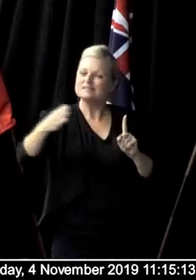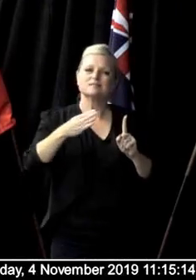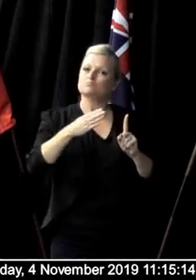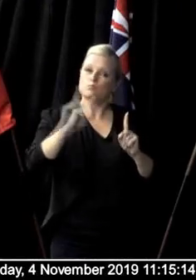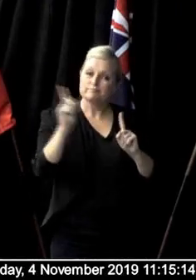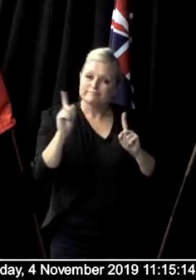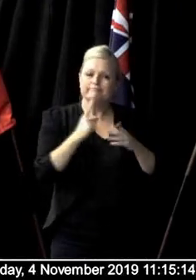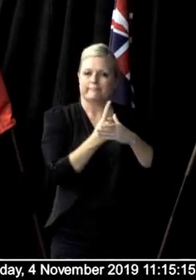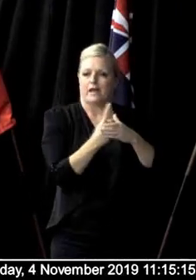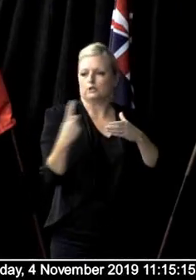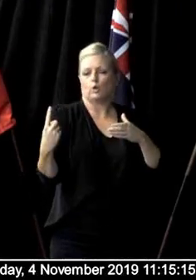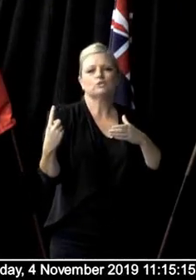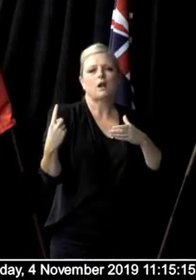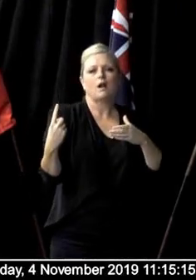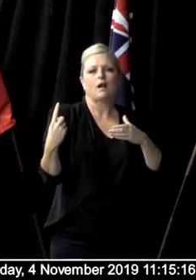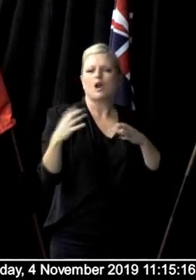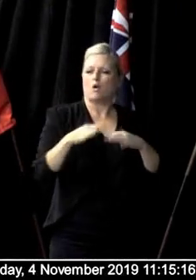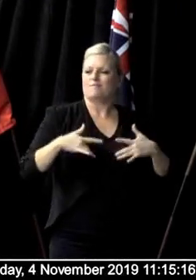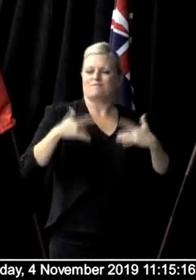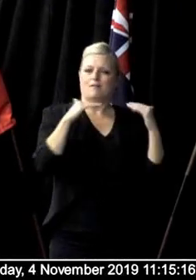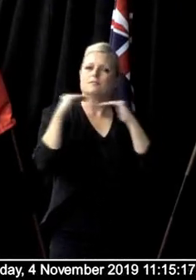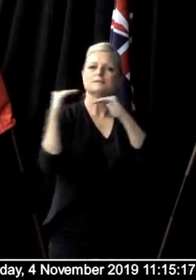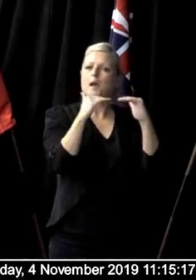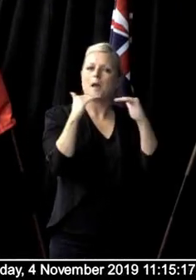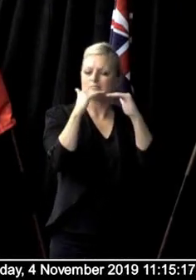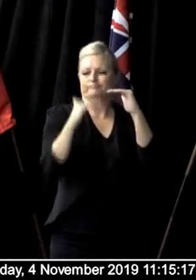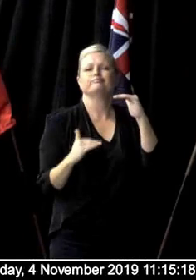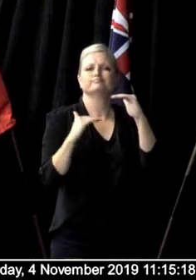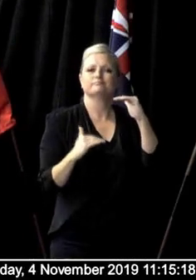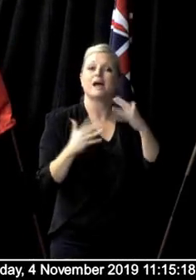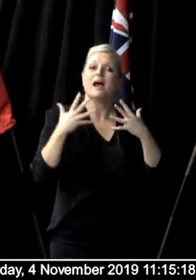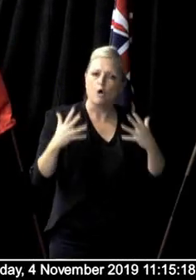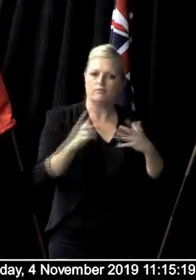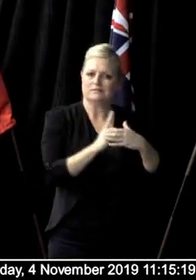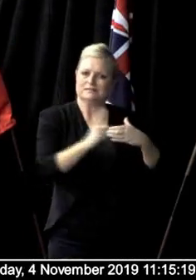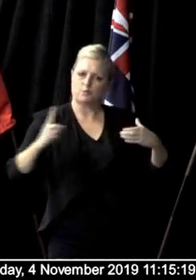She was not valued as an authentic learner and was separated from her peers in many instances.